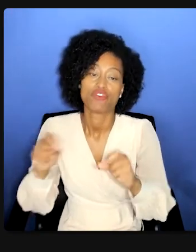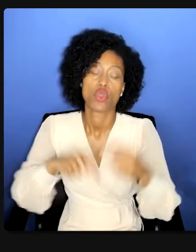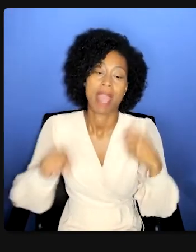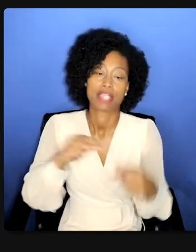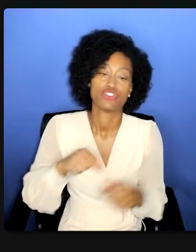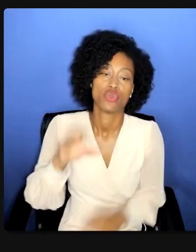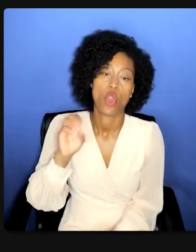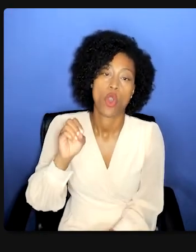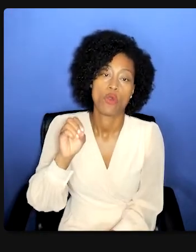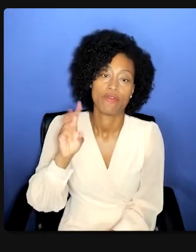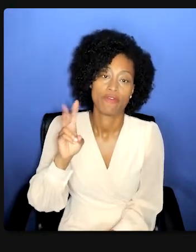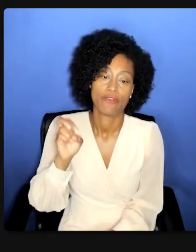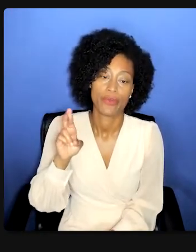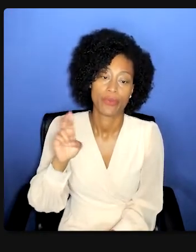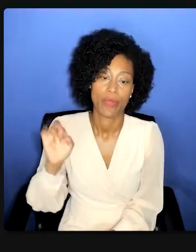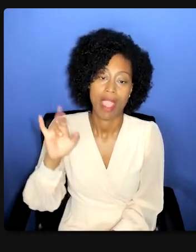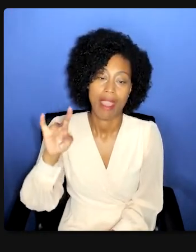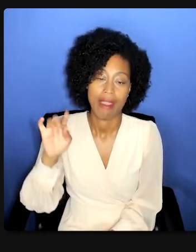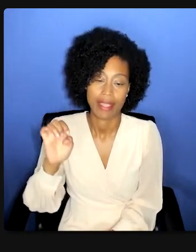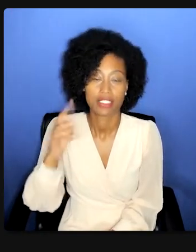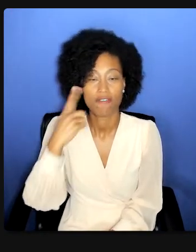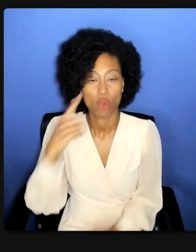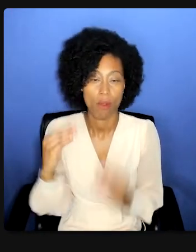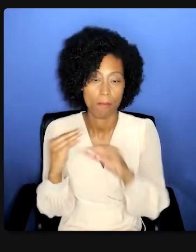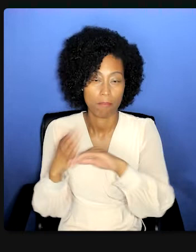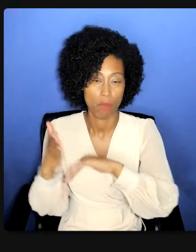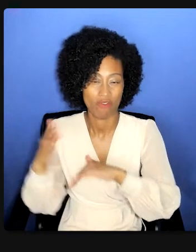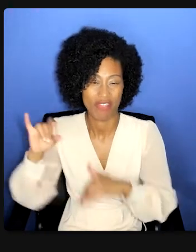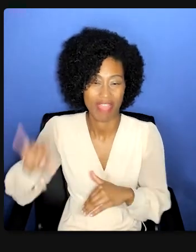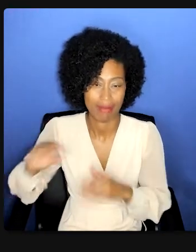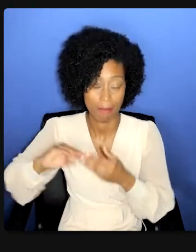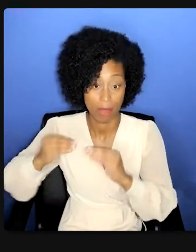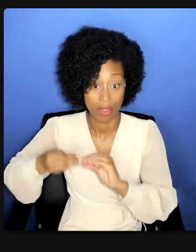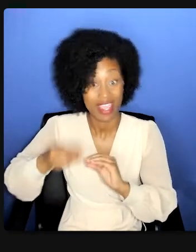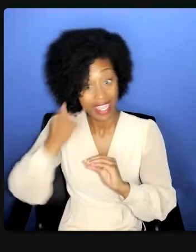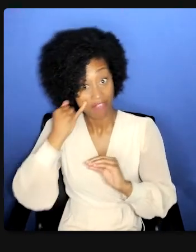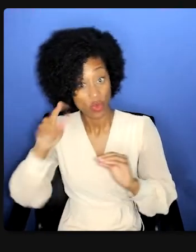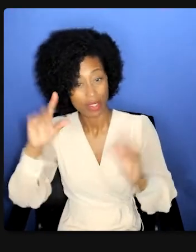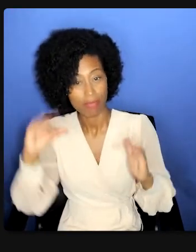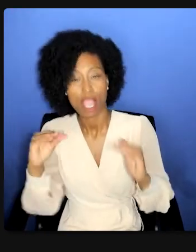So, for example, if you expect way more players on the weekend,